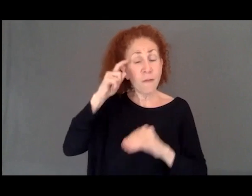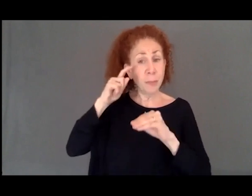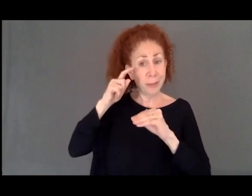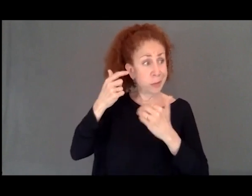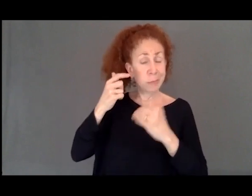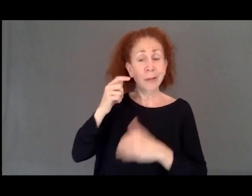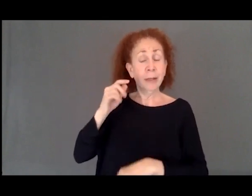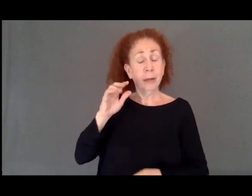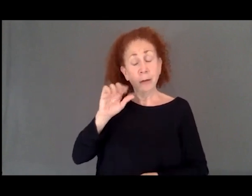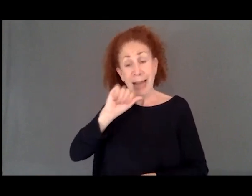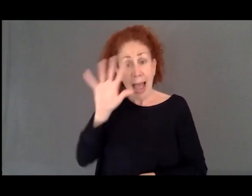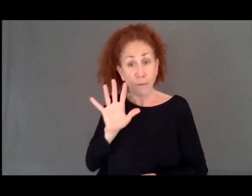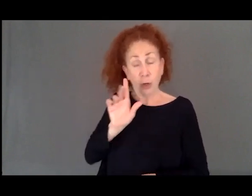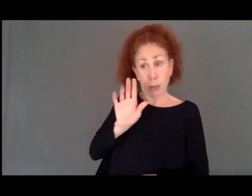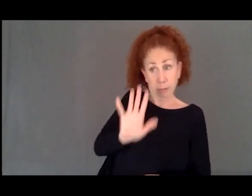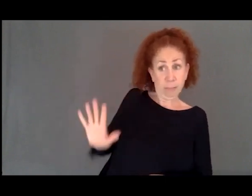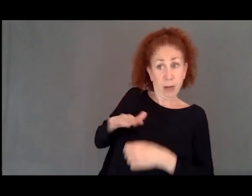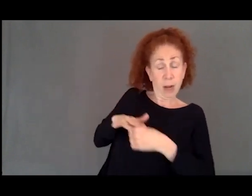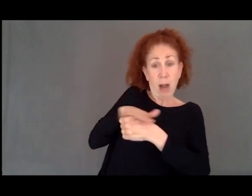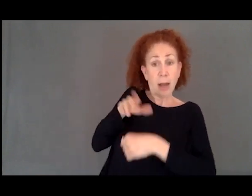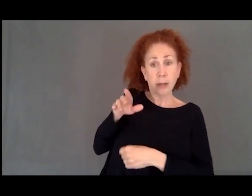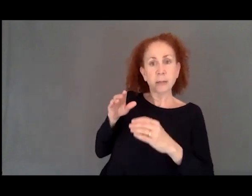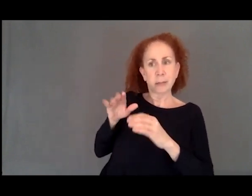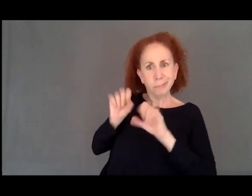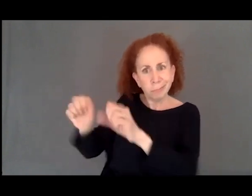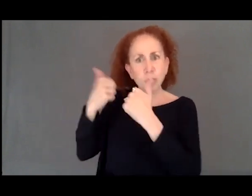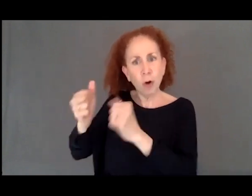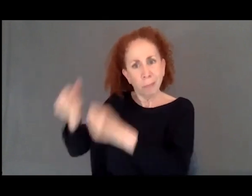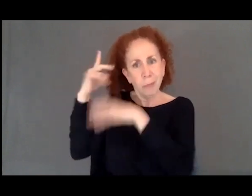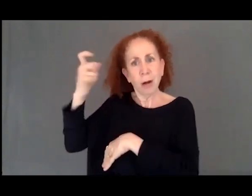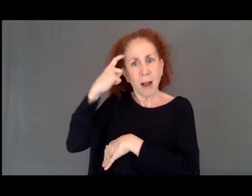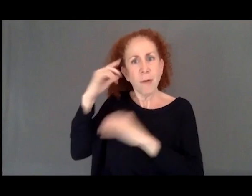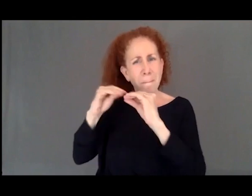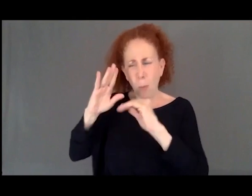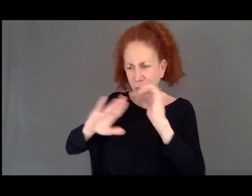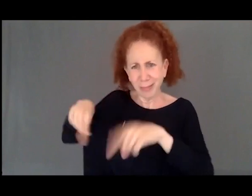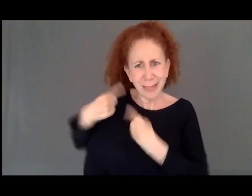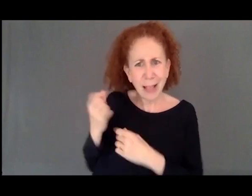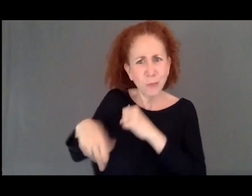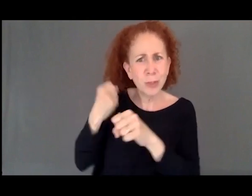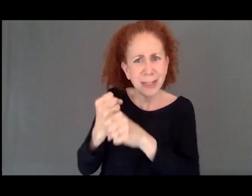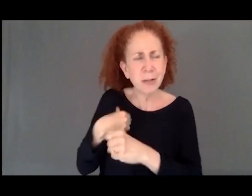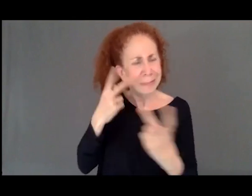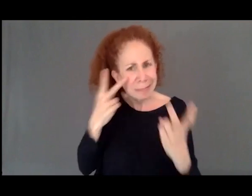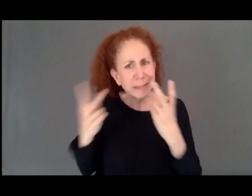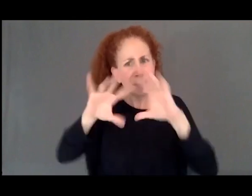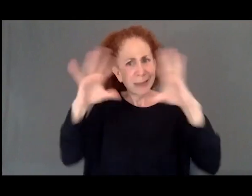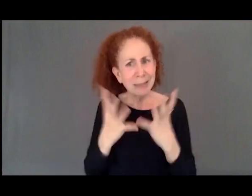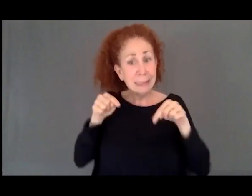in the past two years than the last 30, 40 years. So this is something that we see in the United States